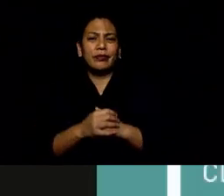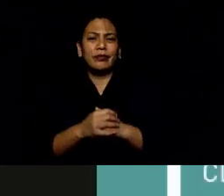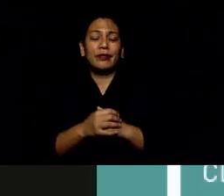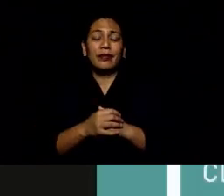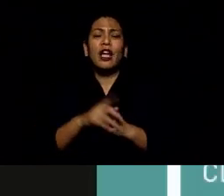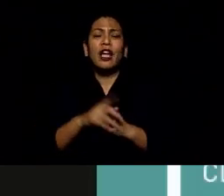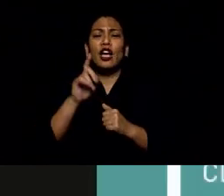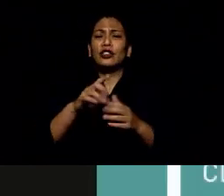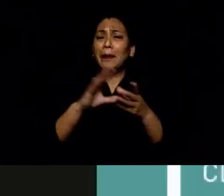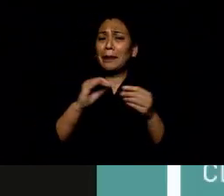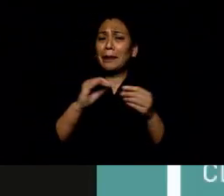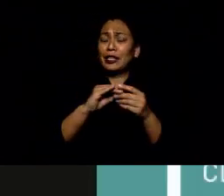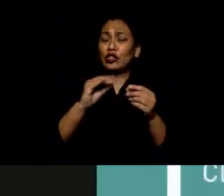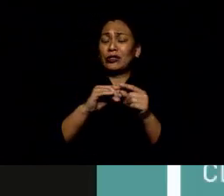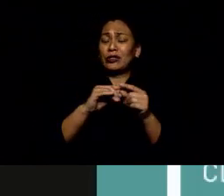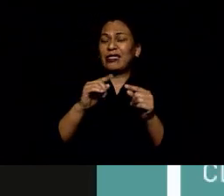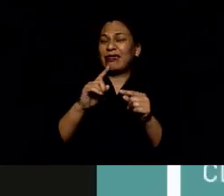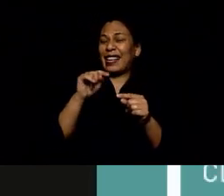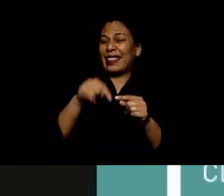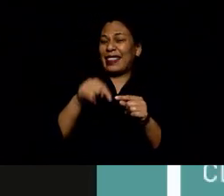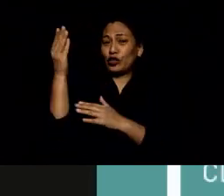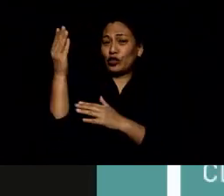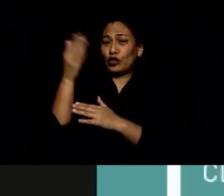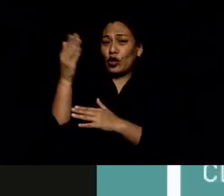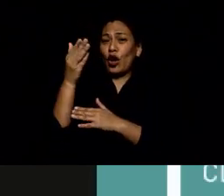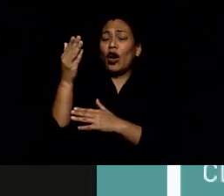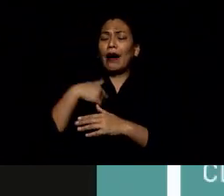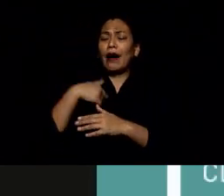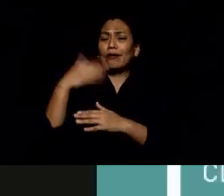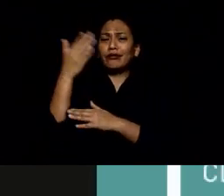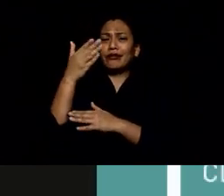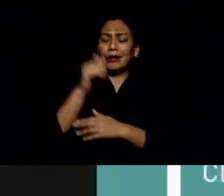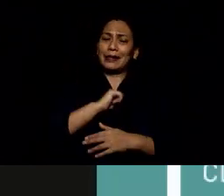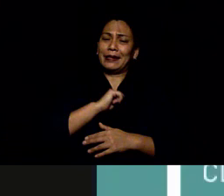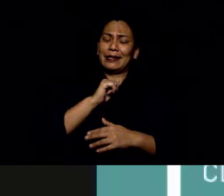giving my, this talk on my own and not as a representative of